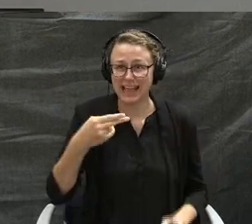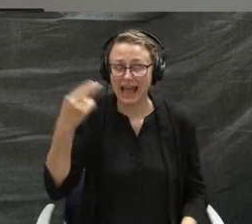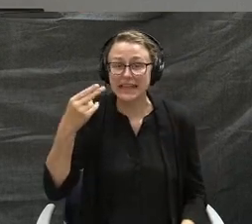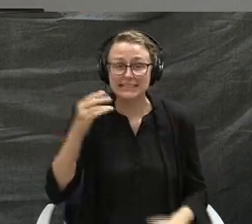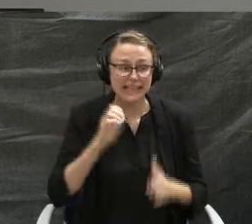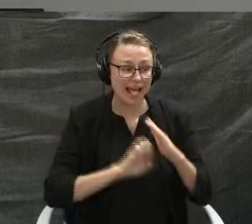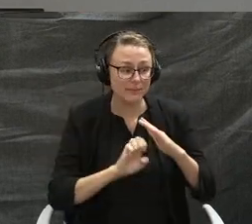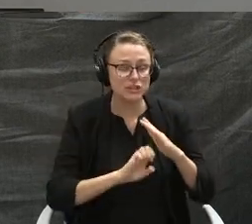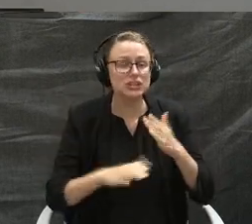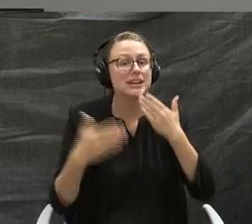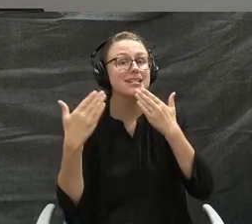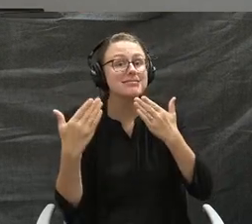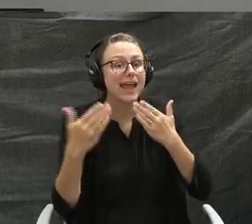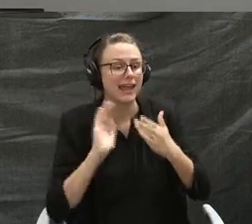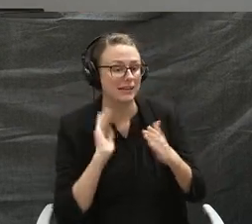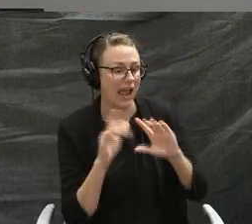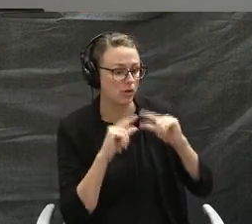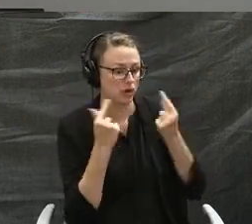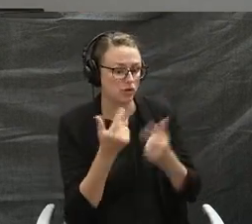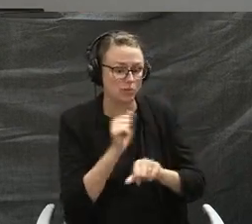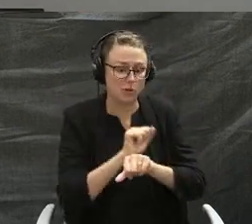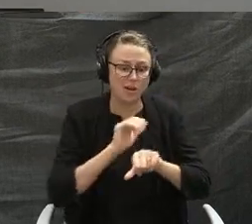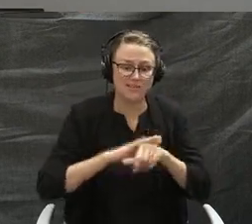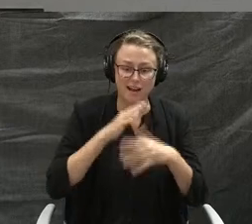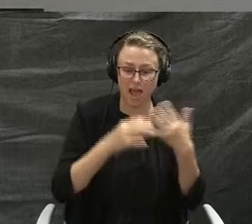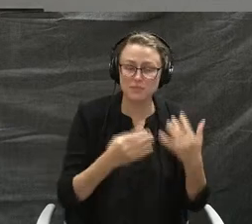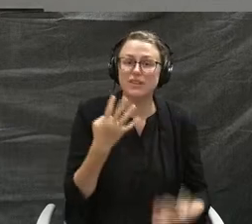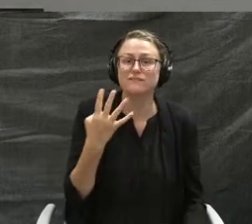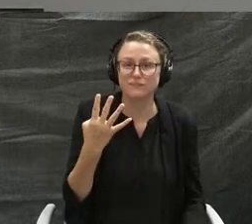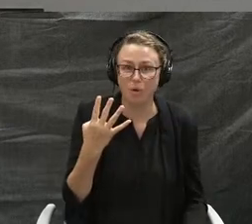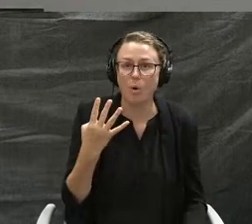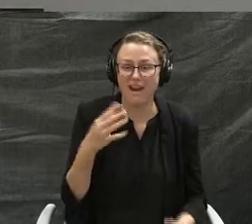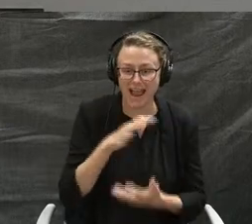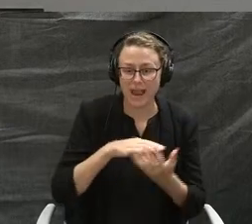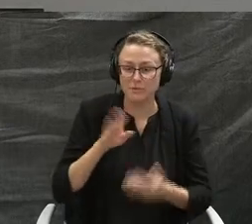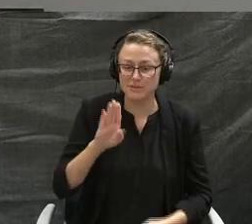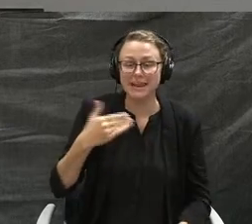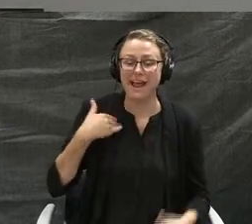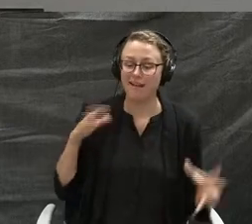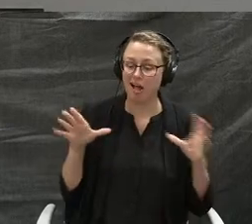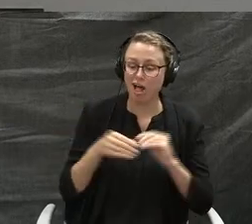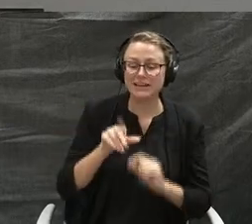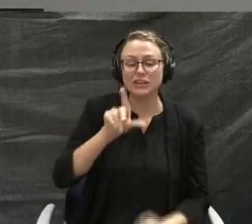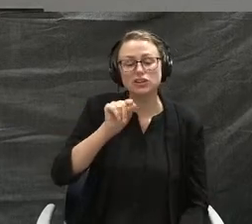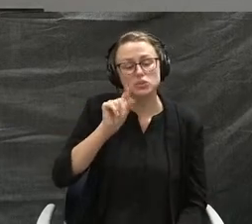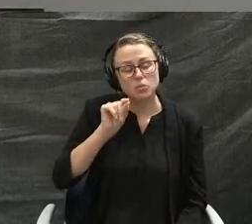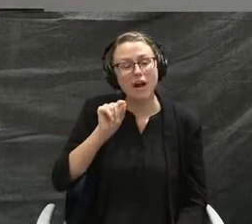our group that worked on option forward hybrid be we had about 20 committee members, administrators, teachers and